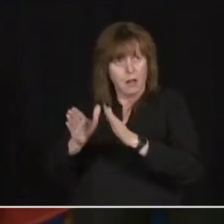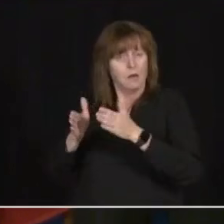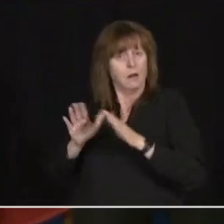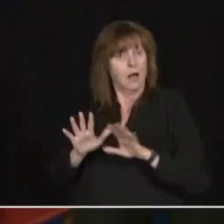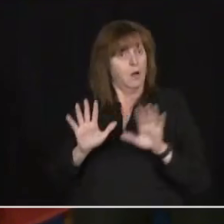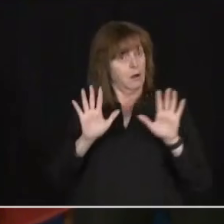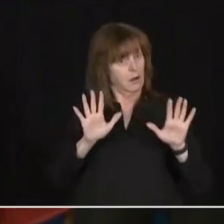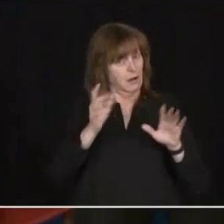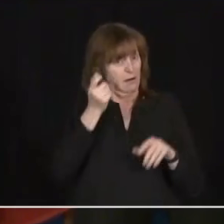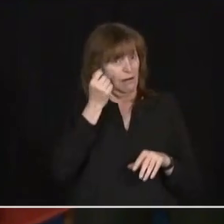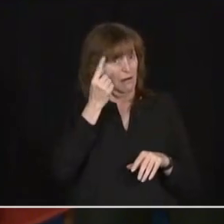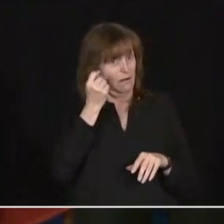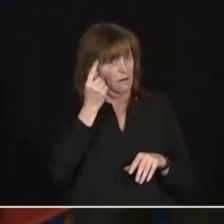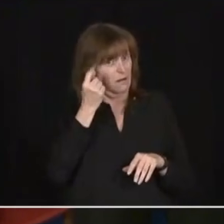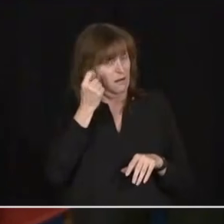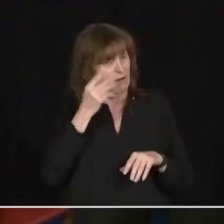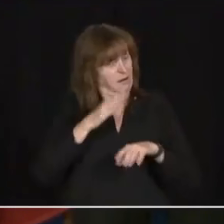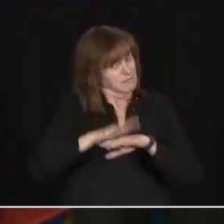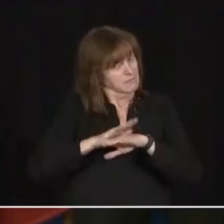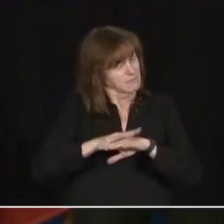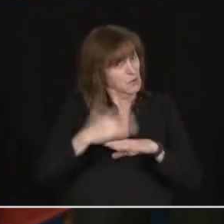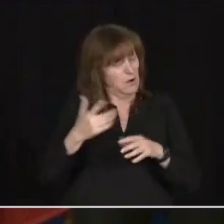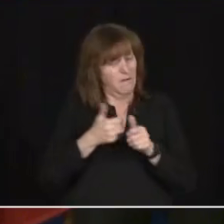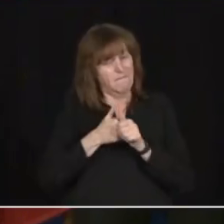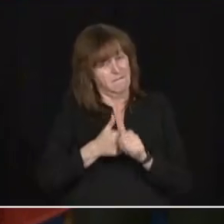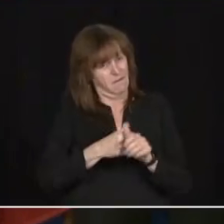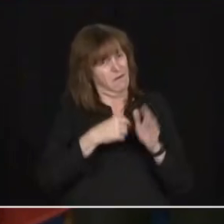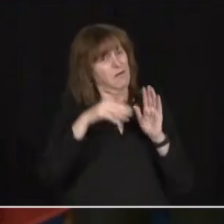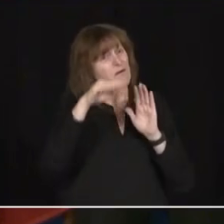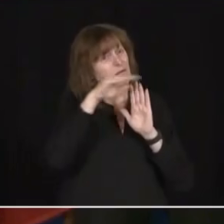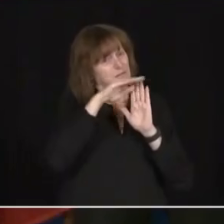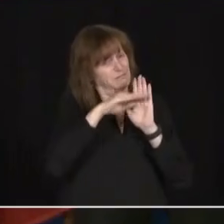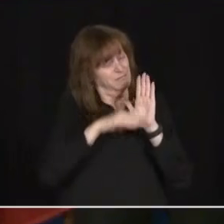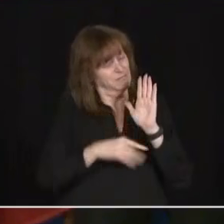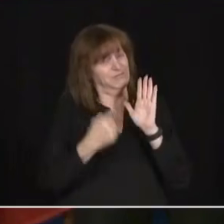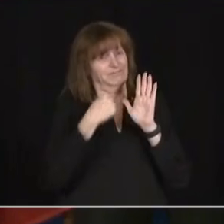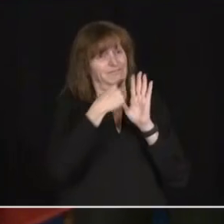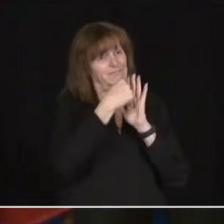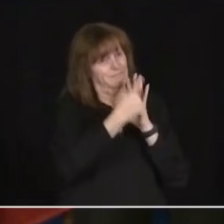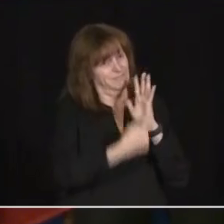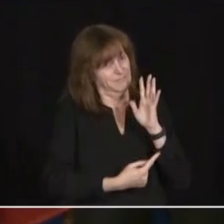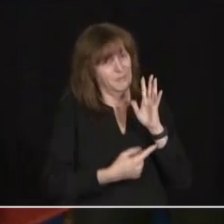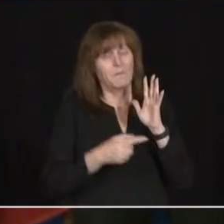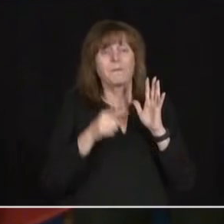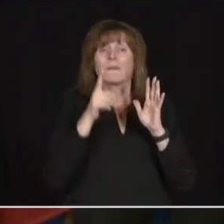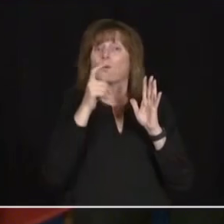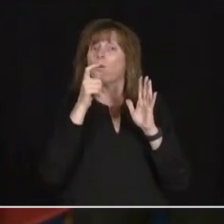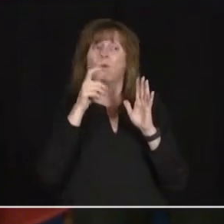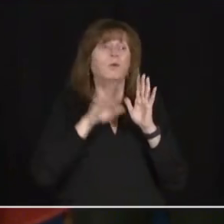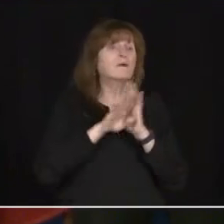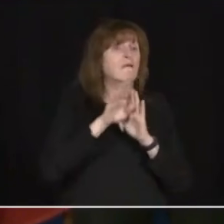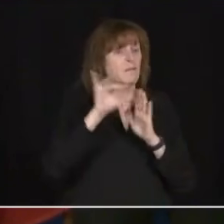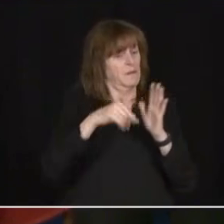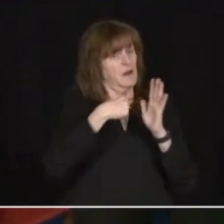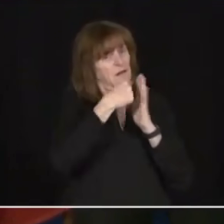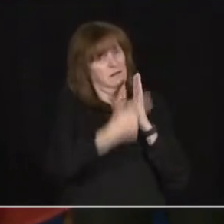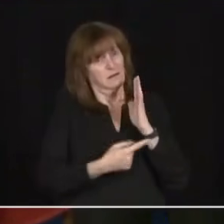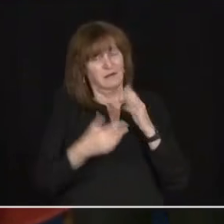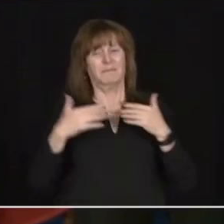ensuring that proper guidelines as provided by the Ministerry of labour are being followed. Last week, we challenged businesses in Ontario to